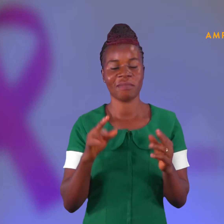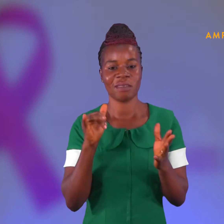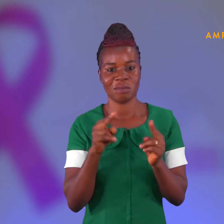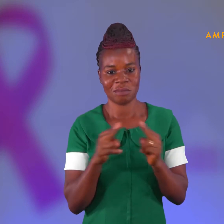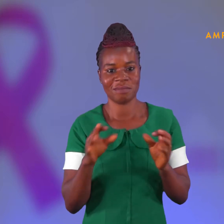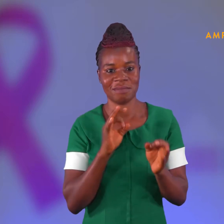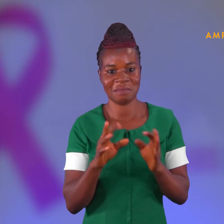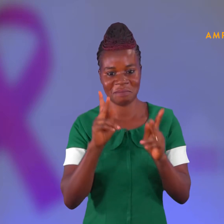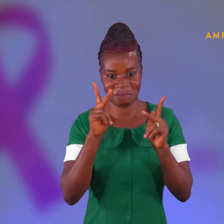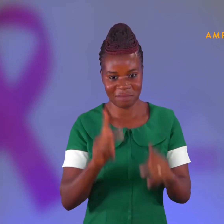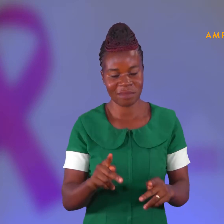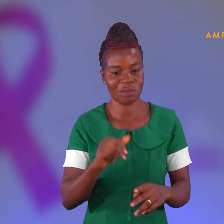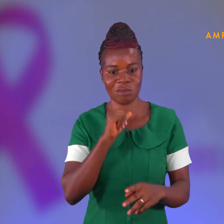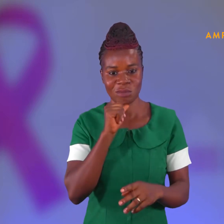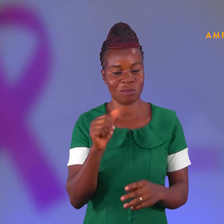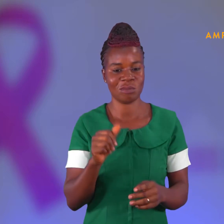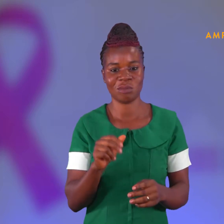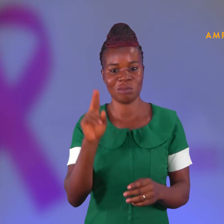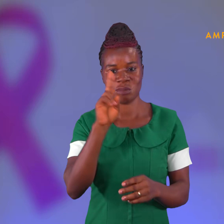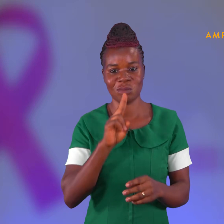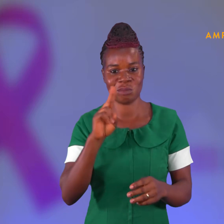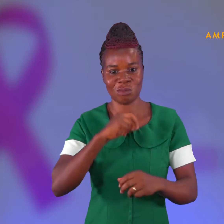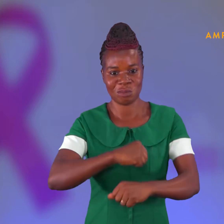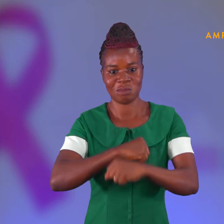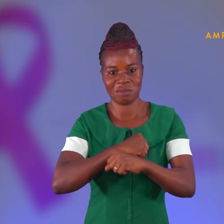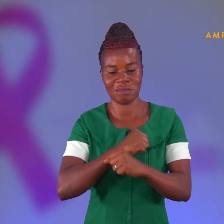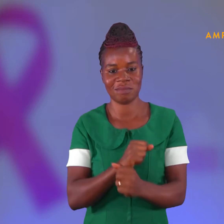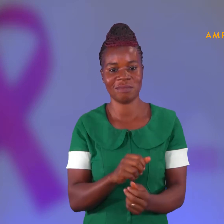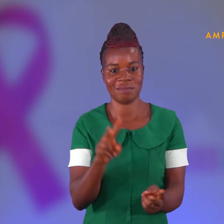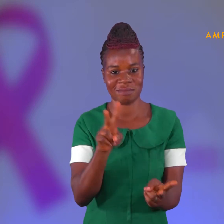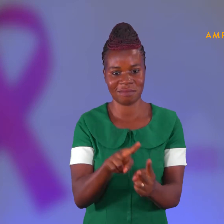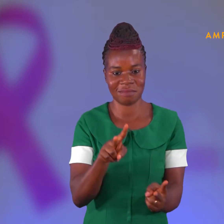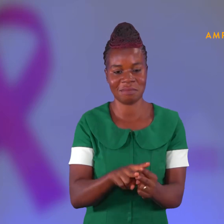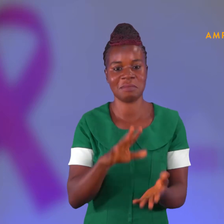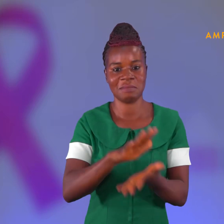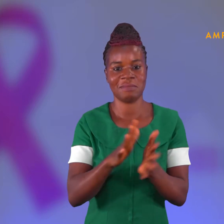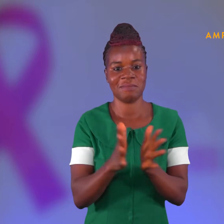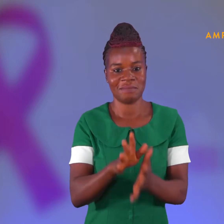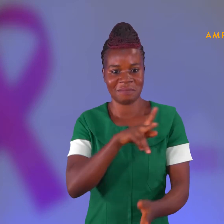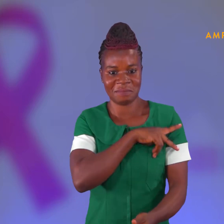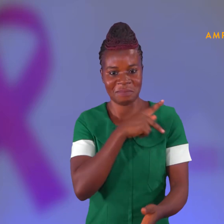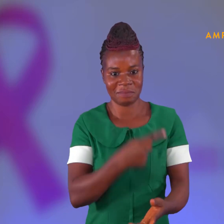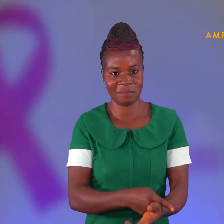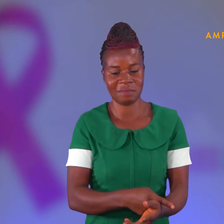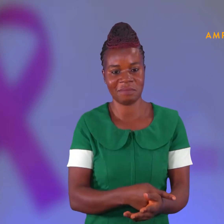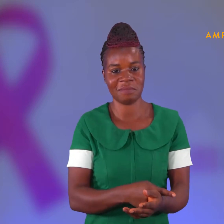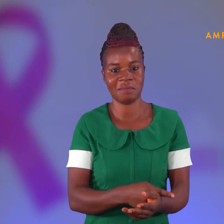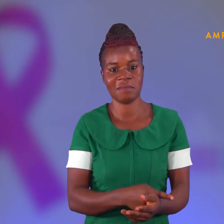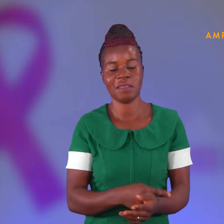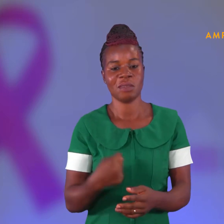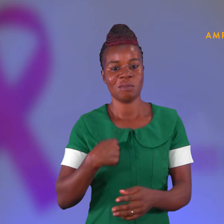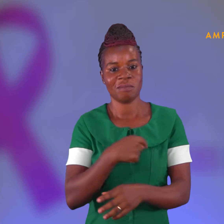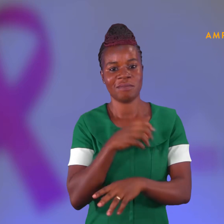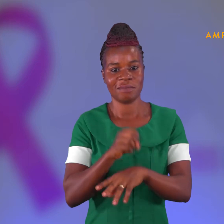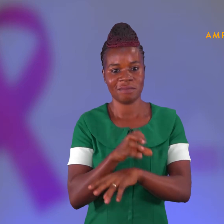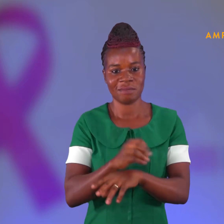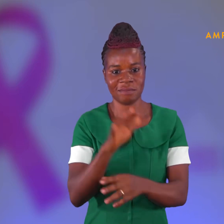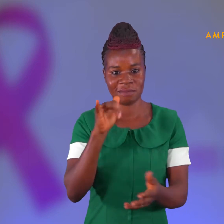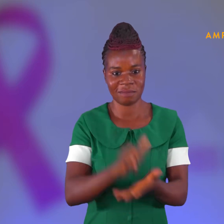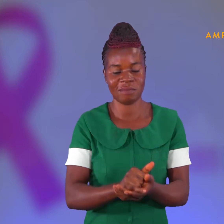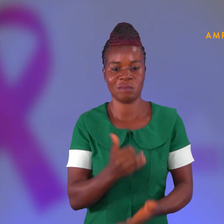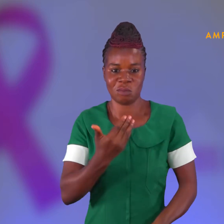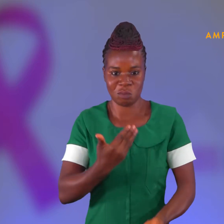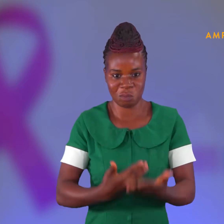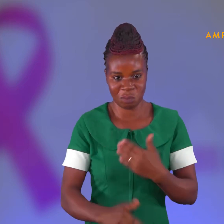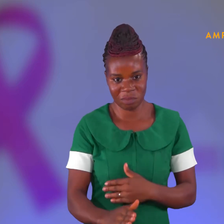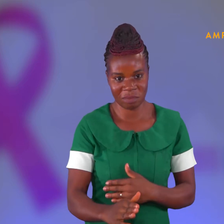If a woman had unprotected sex and gets pregnant, we advice that she should give birth.